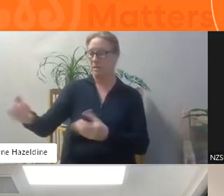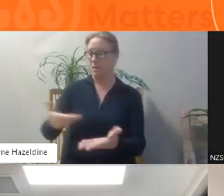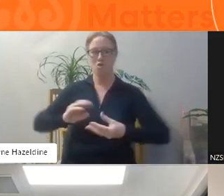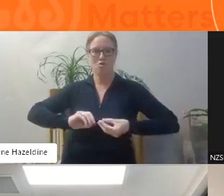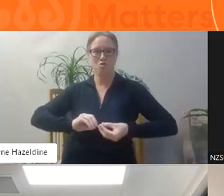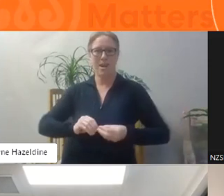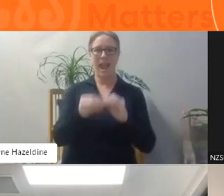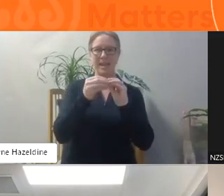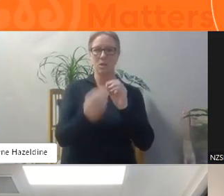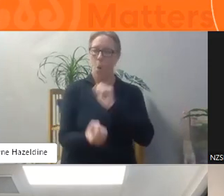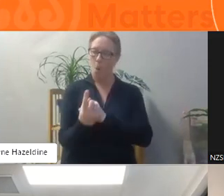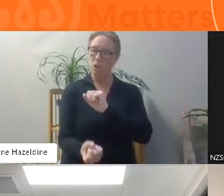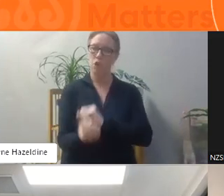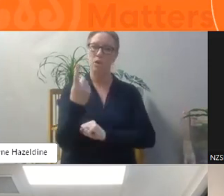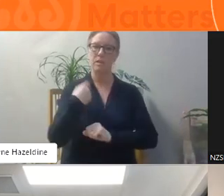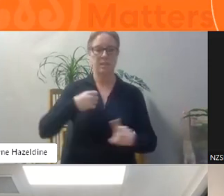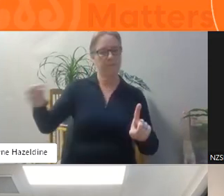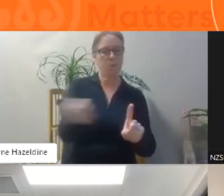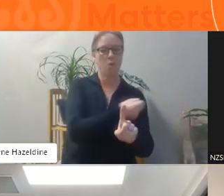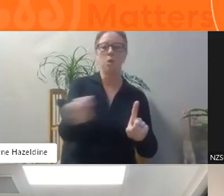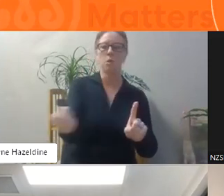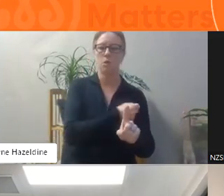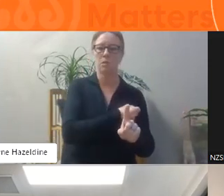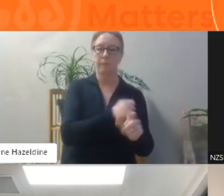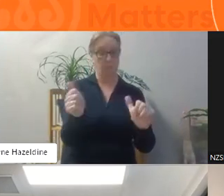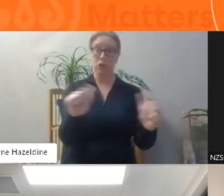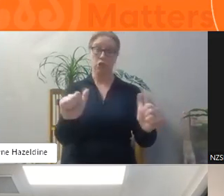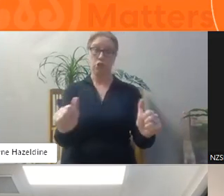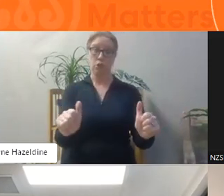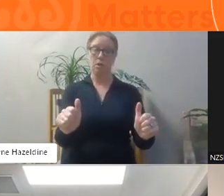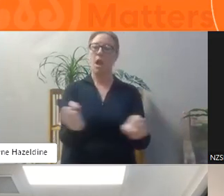the opportunity for abuse to occur. I'm making it clear, I'm not pointing